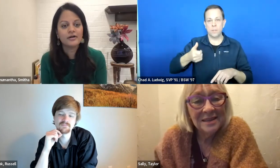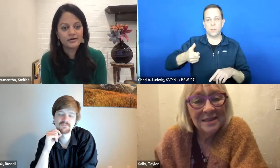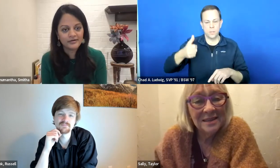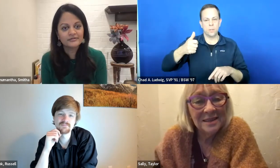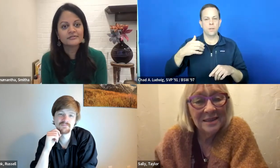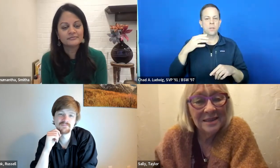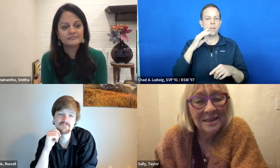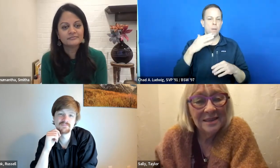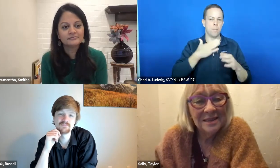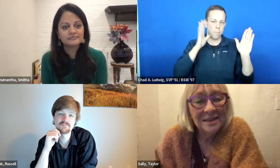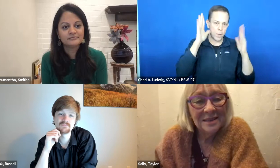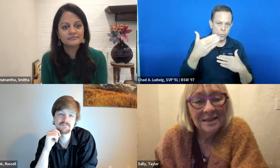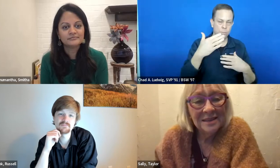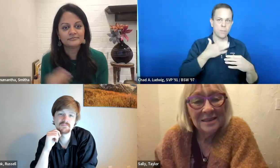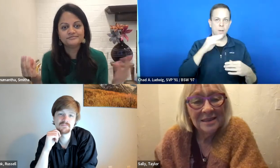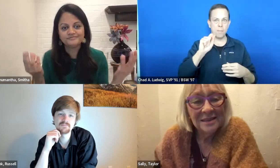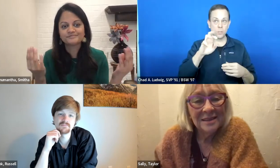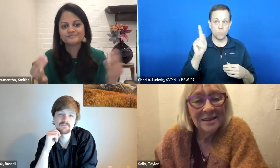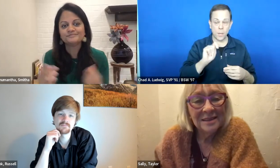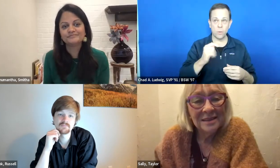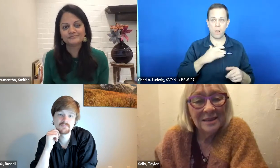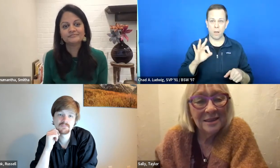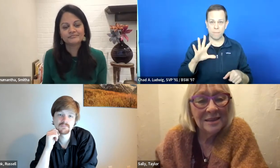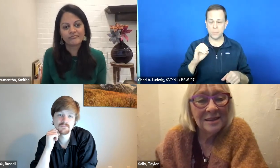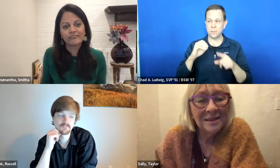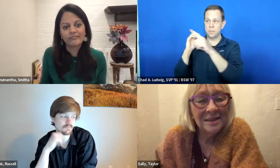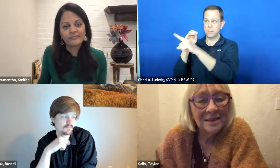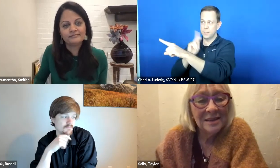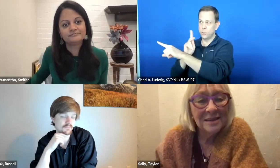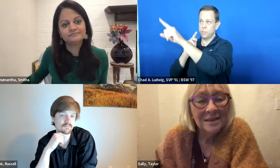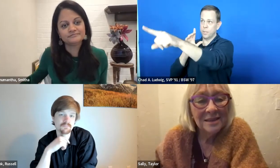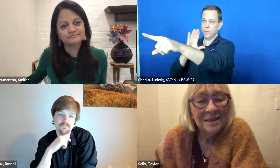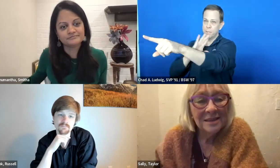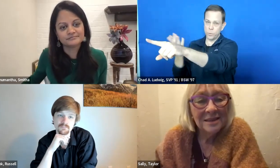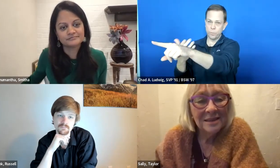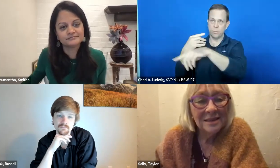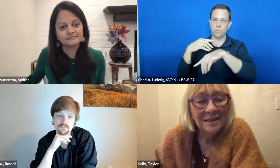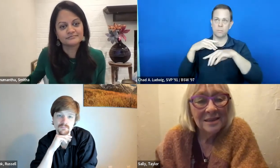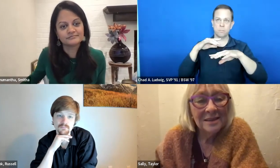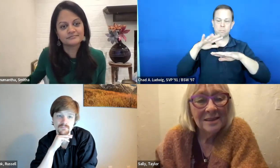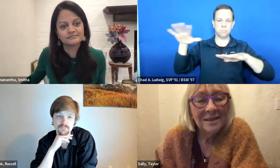by a remote in the living room, bedroom, and bathroom, and so, I want to say, my master bathroom, the office,